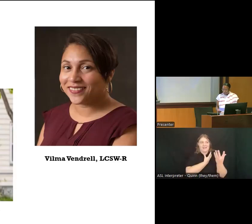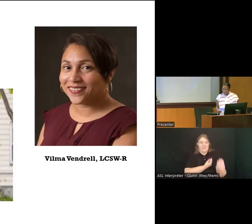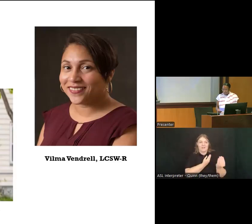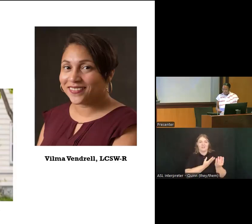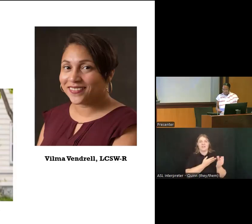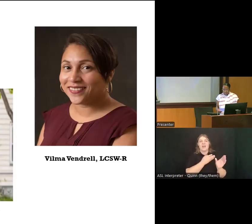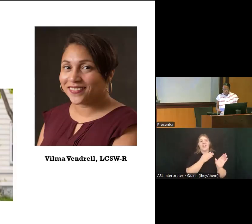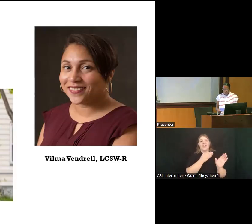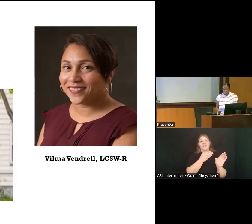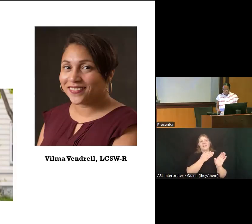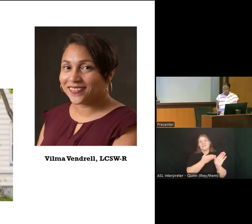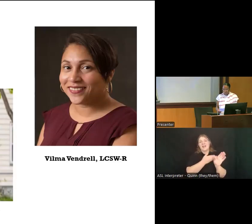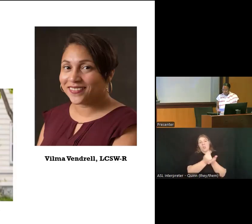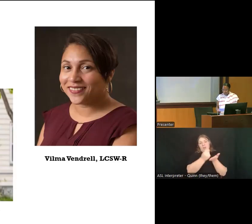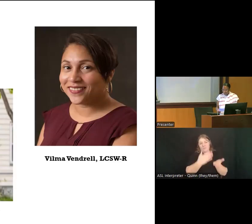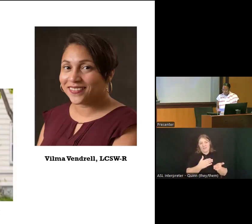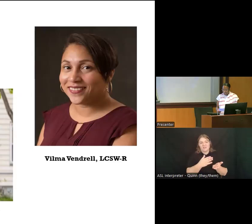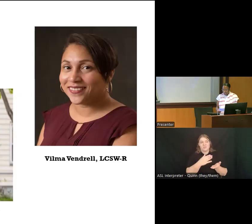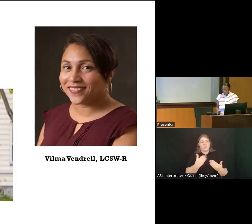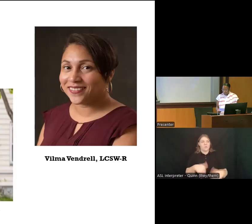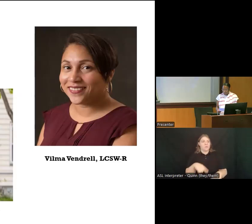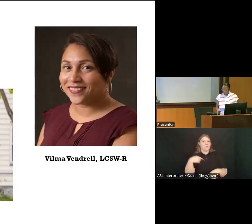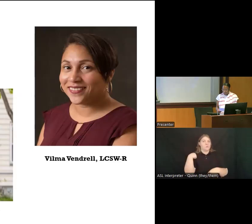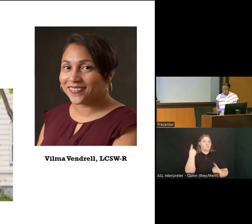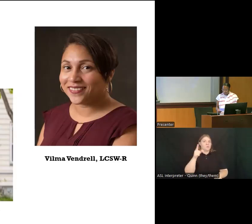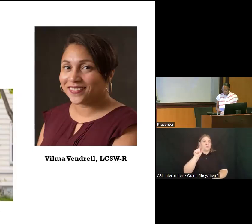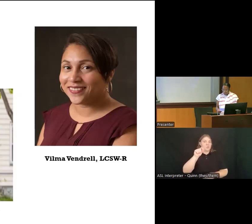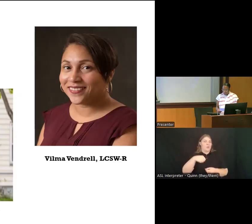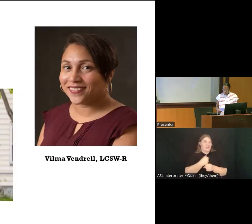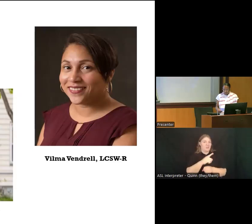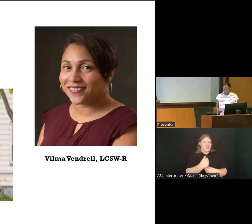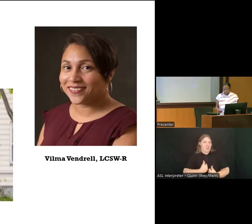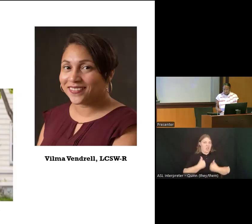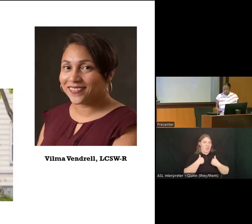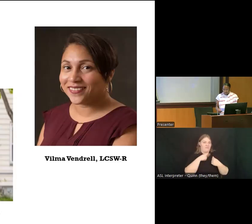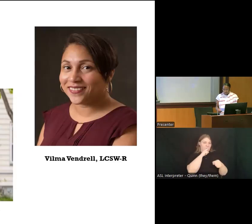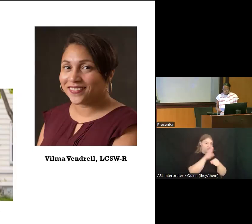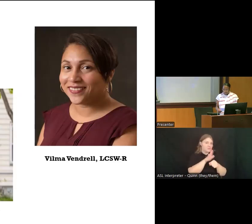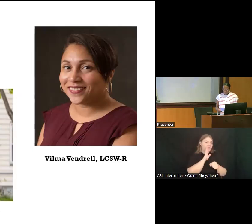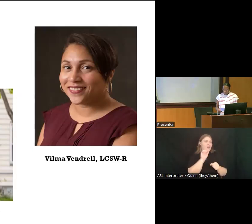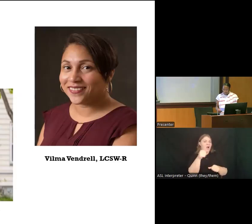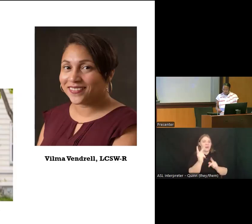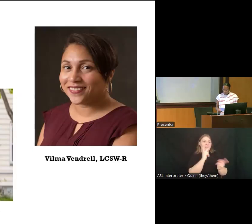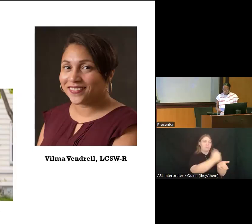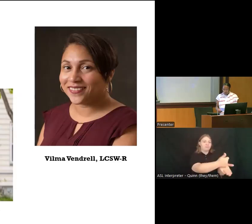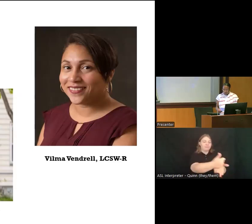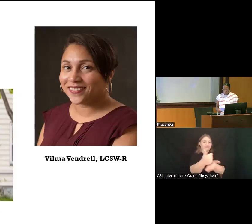who has dedicated over 20 years of her life to serving others for the past 15 years her heart